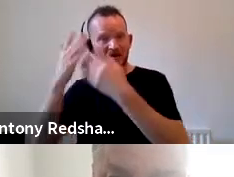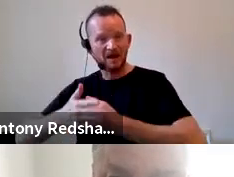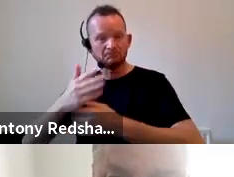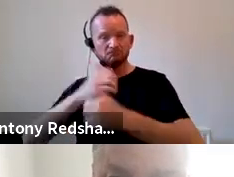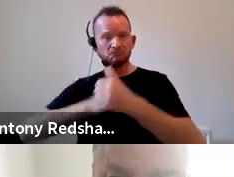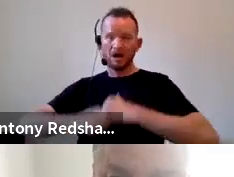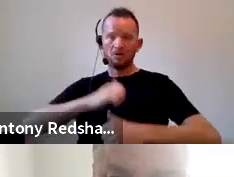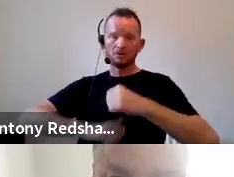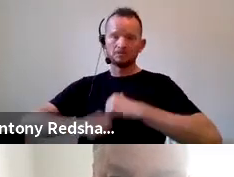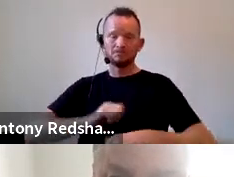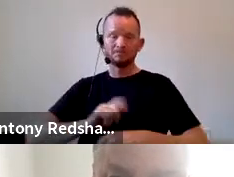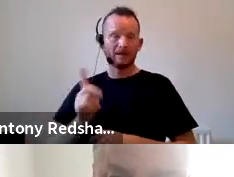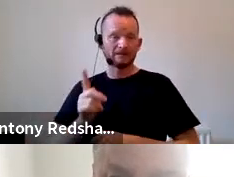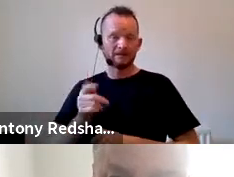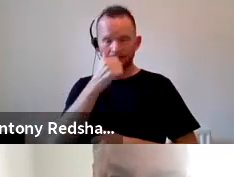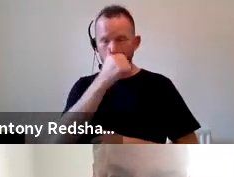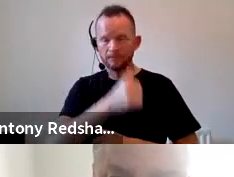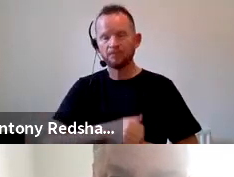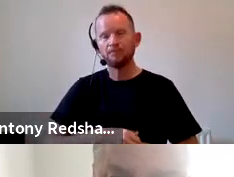And I've.